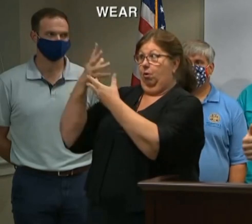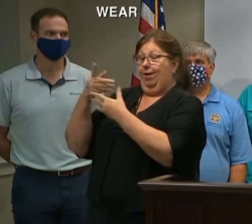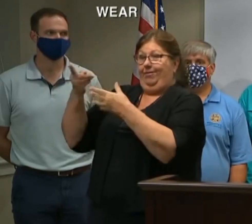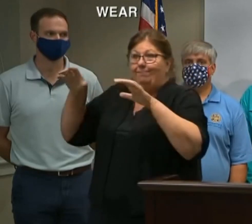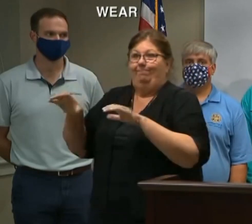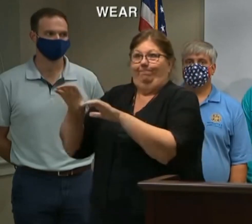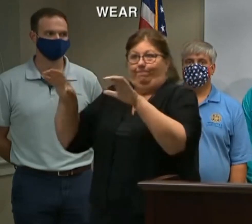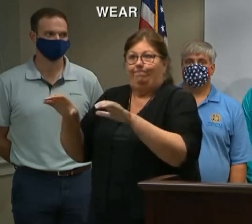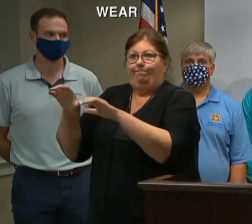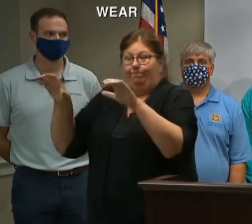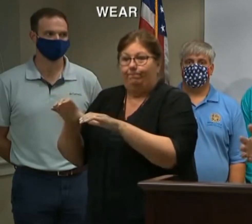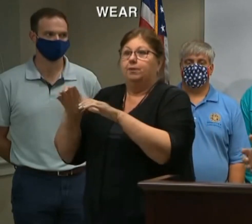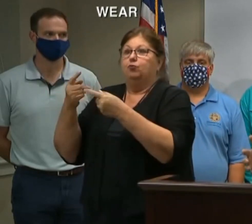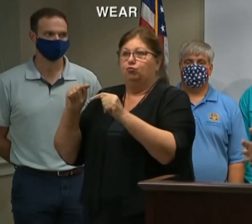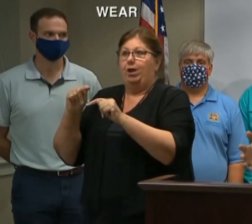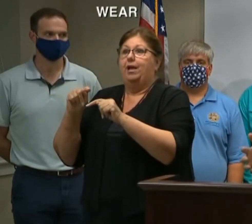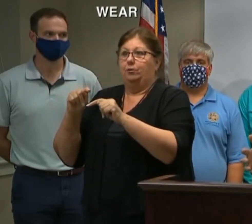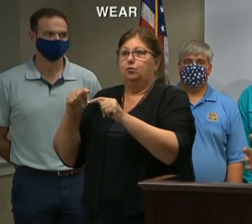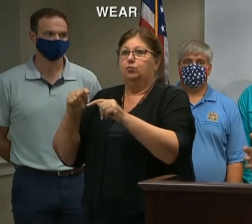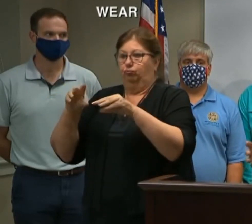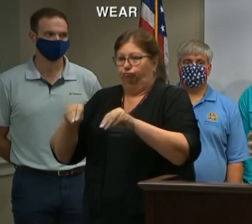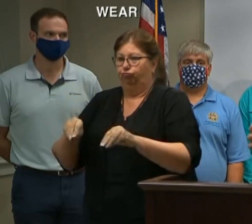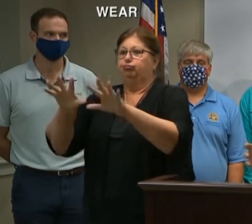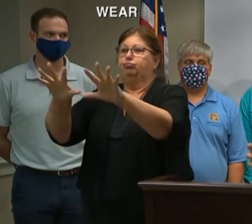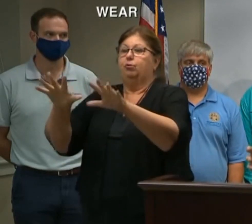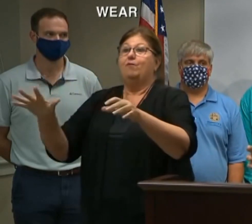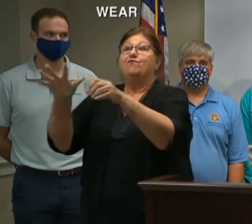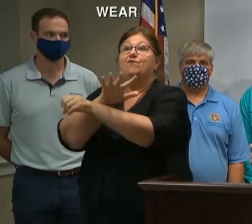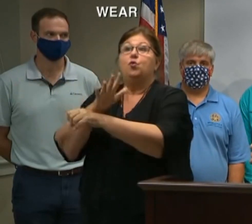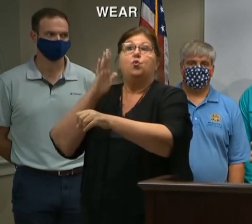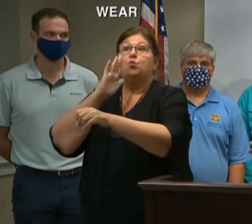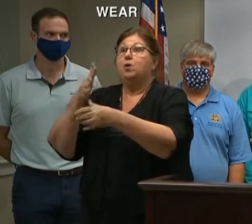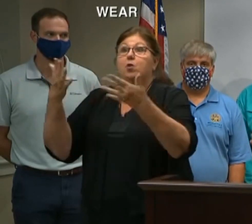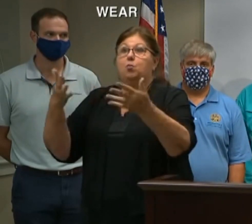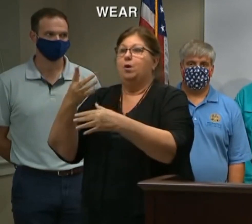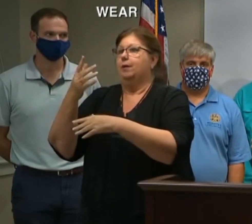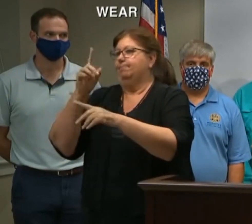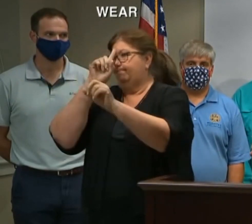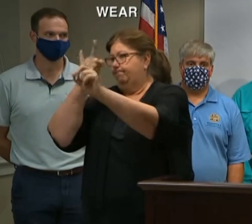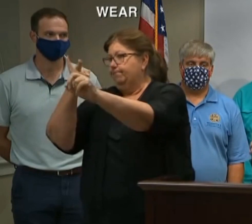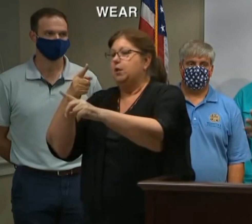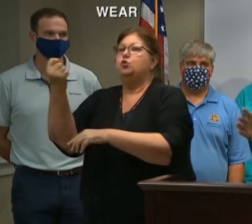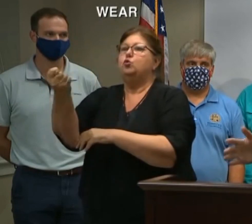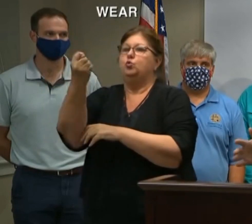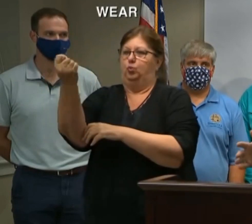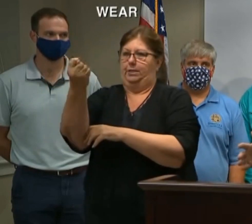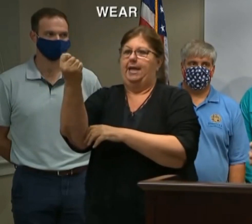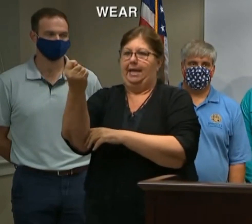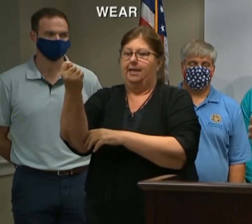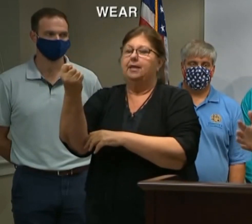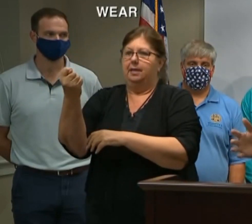restore power and tuesday has been identified as a day where we'll really see a lot of progress between now and then